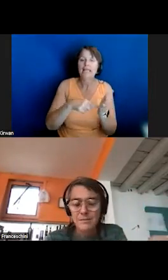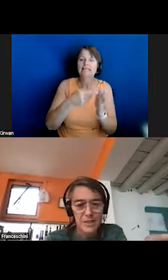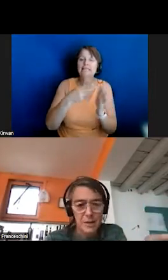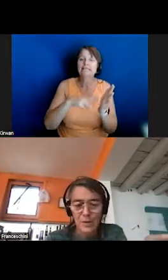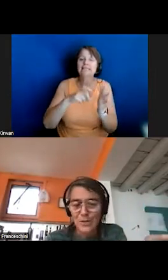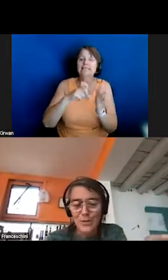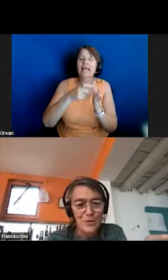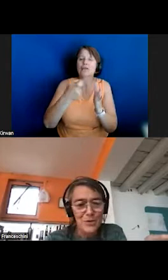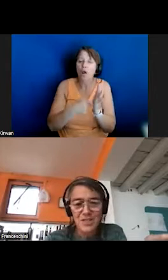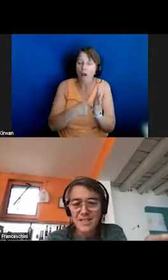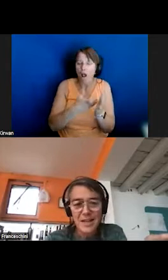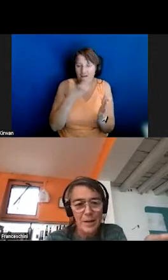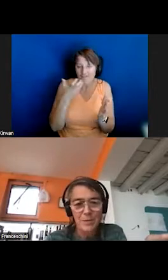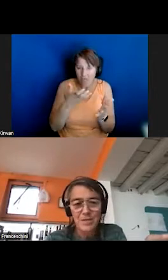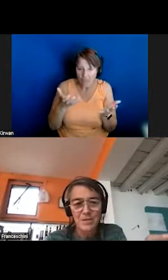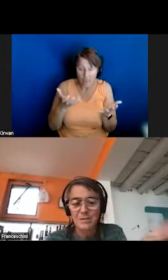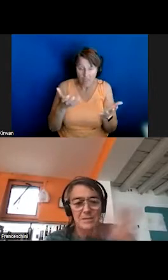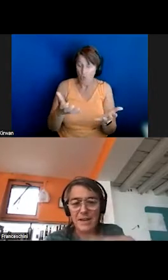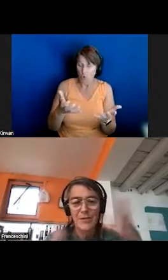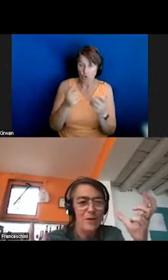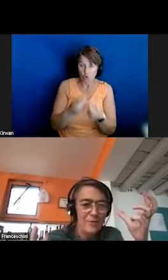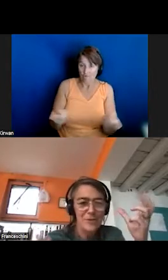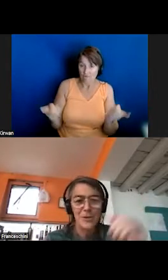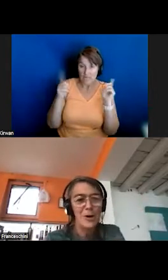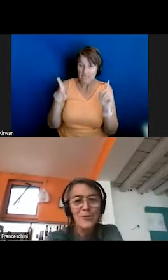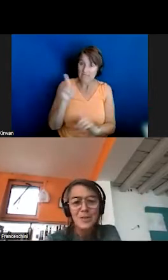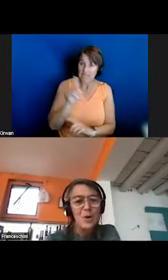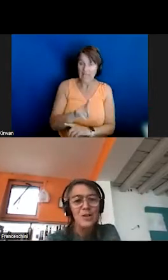There were universities came to have their after conference parties,